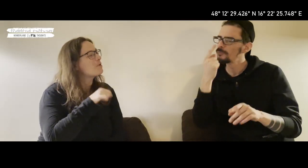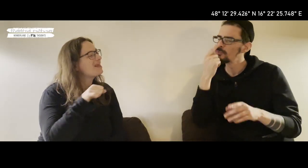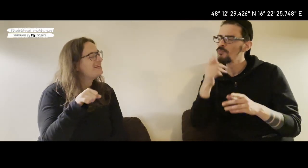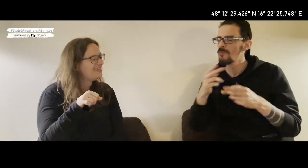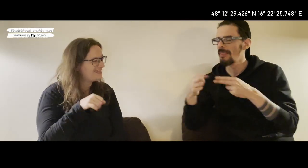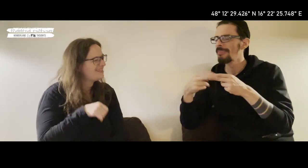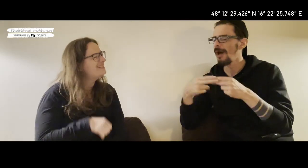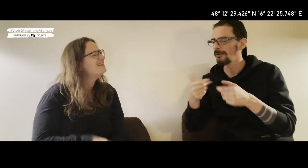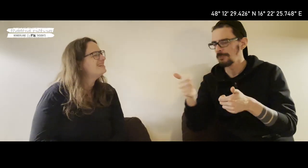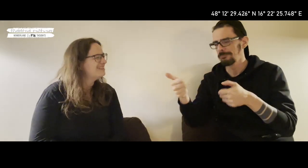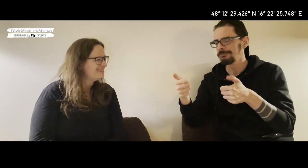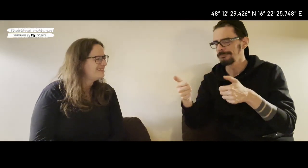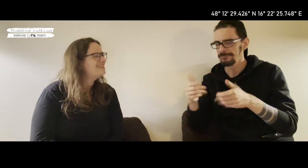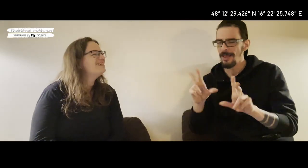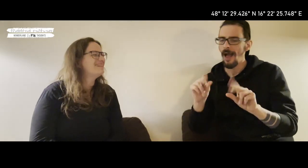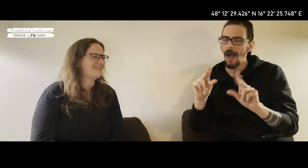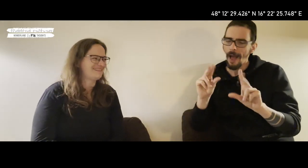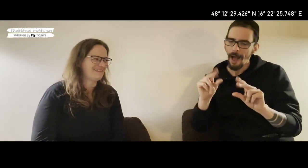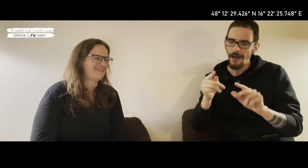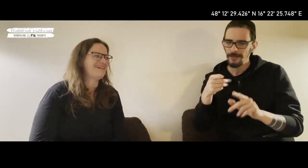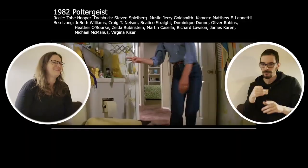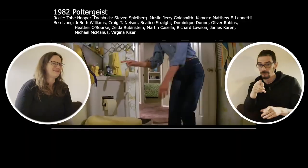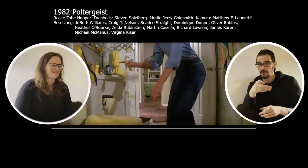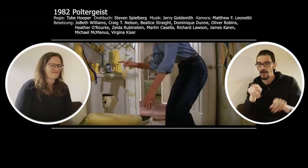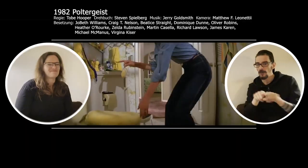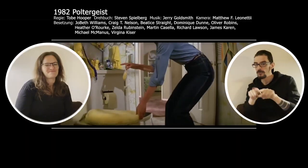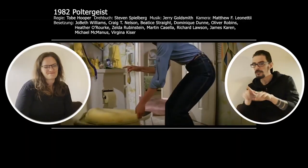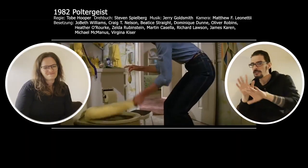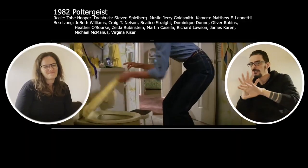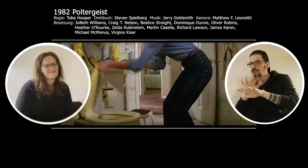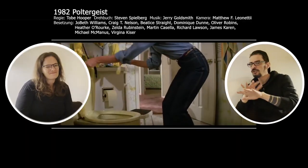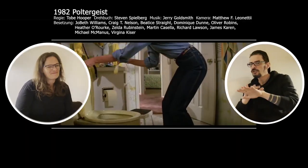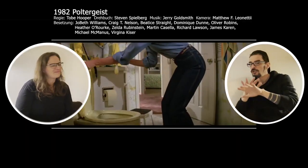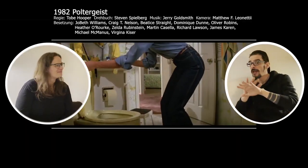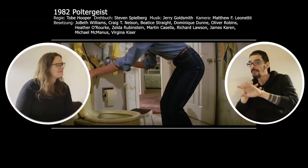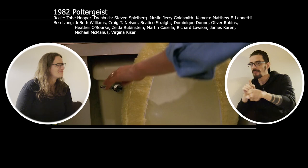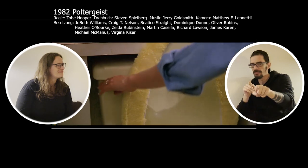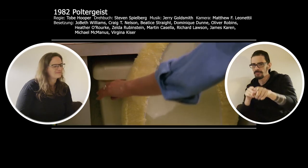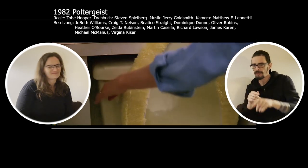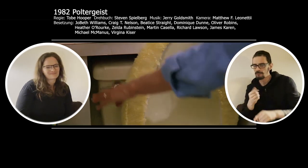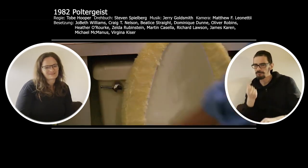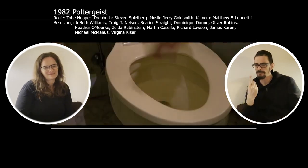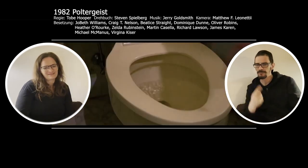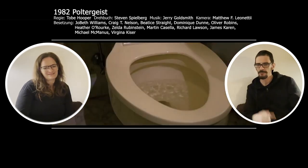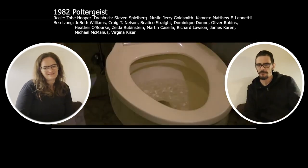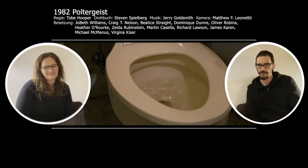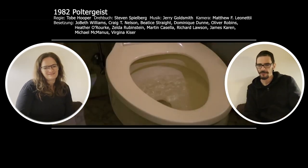As it turned out, it was just an interference from the neighbor's remote control. The bird shadow scene is special.